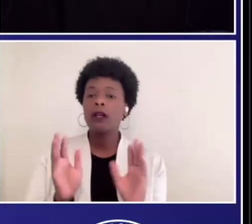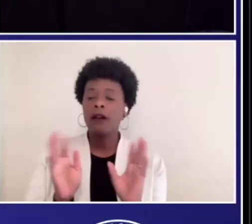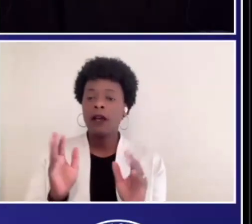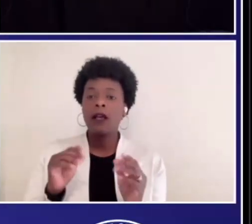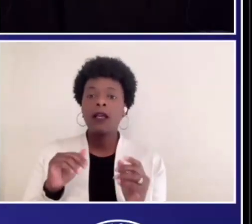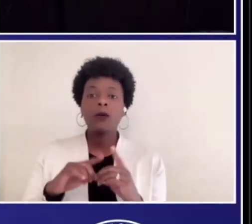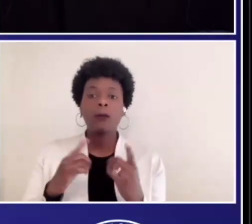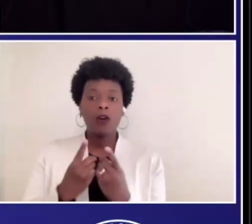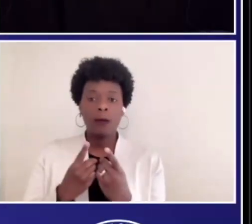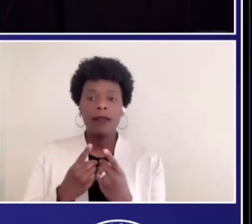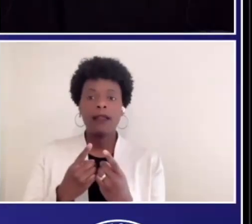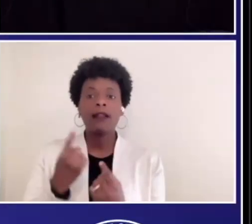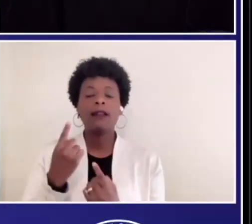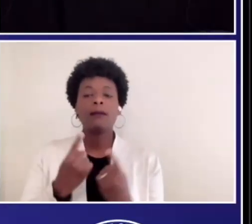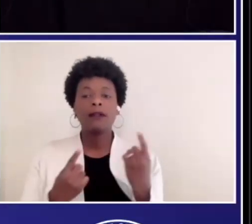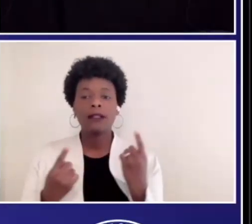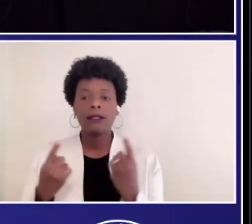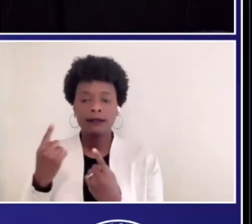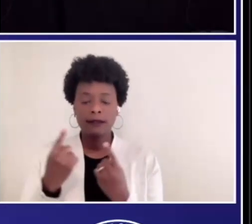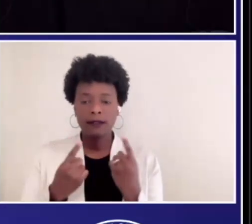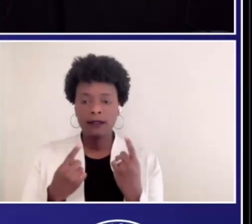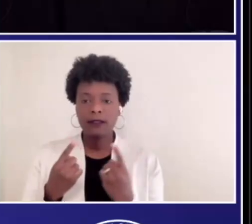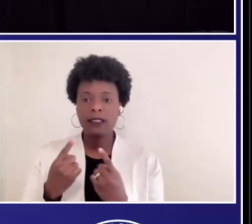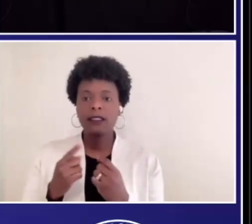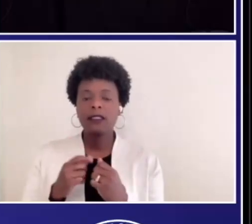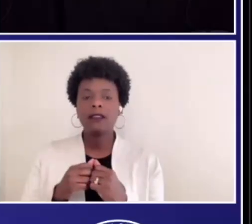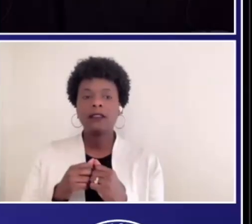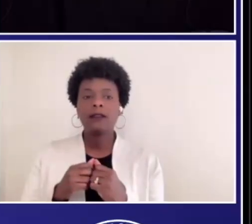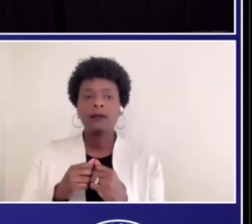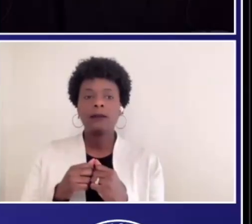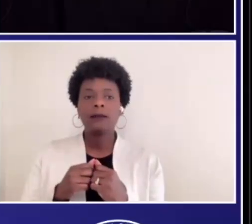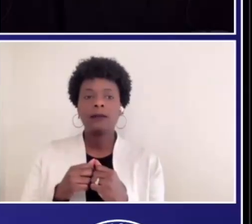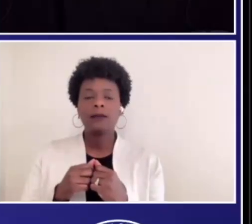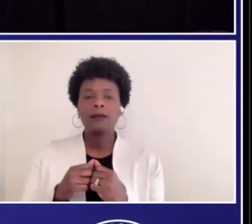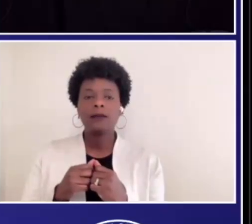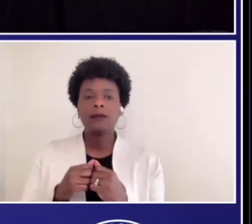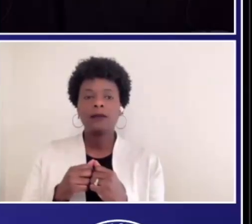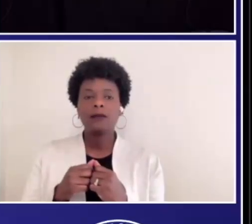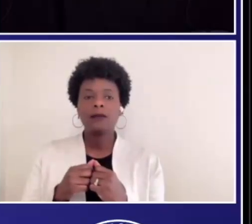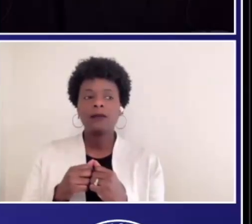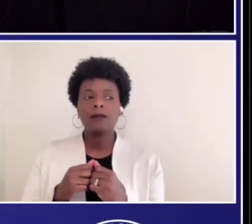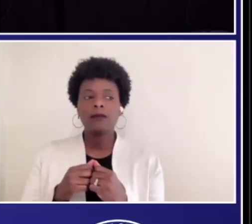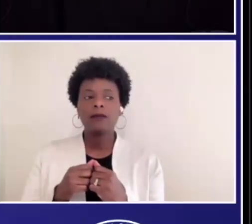believes that a future --